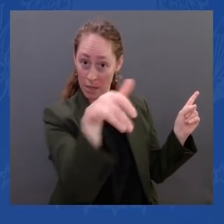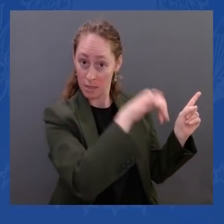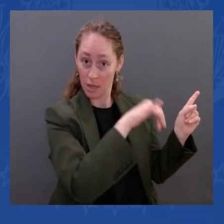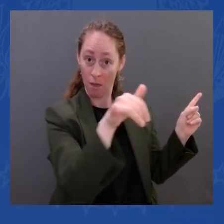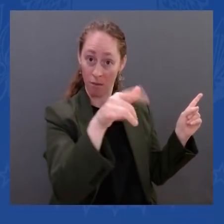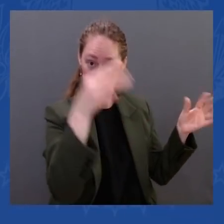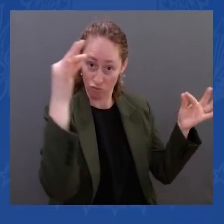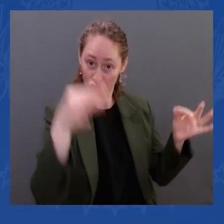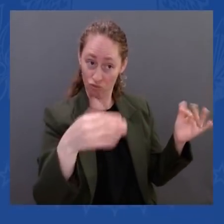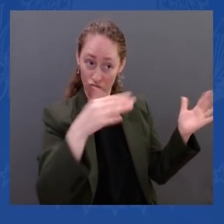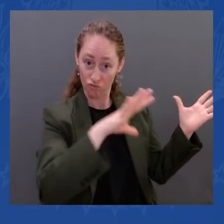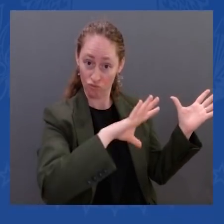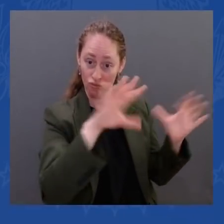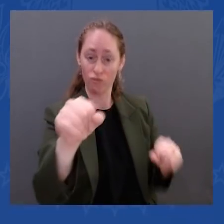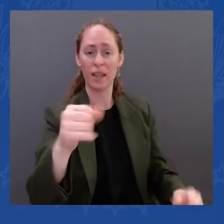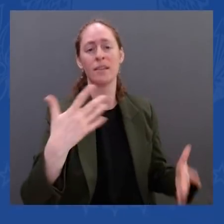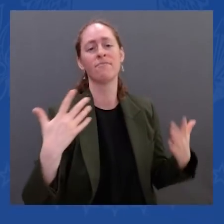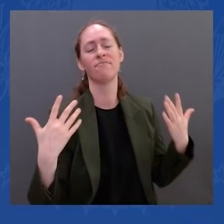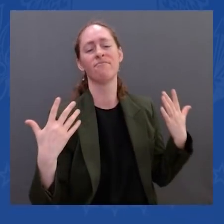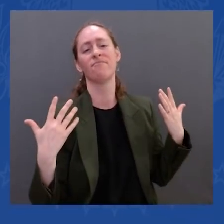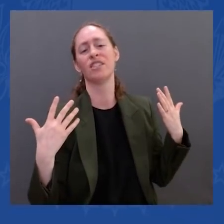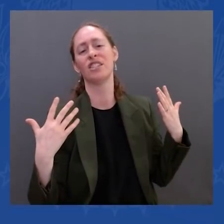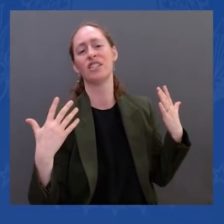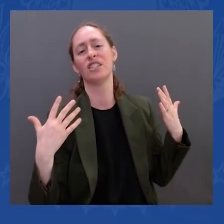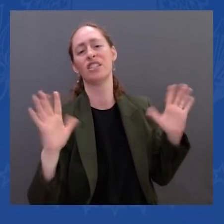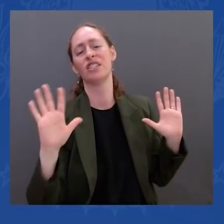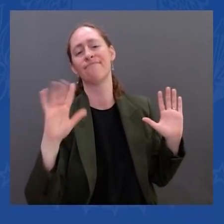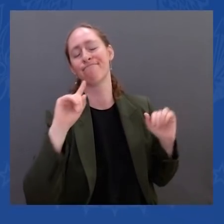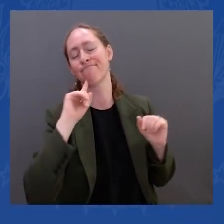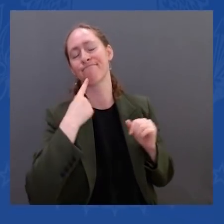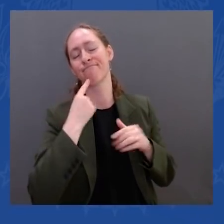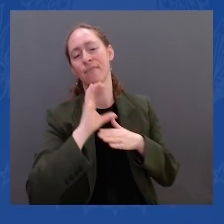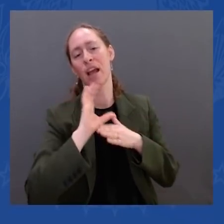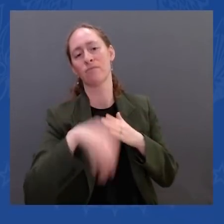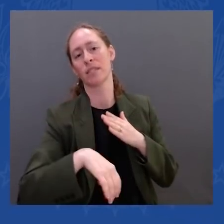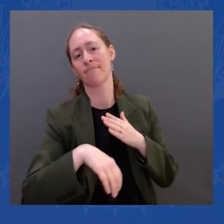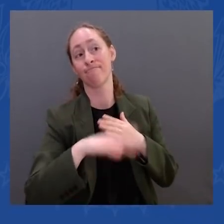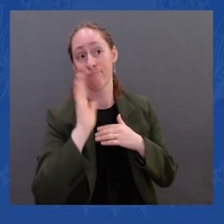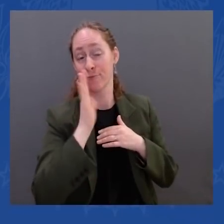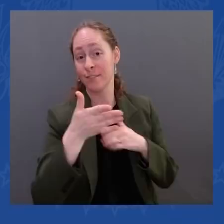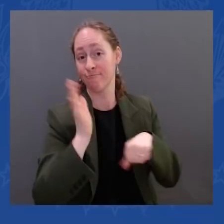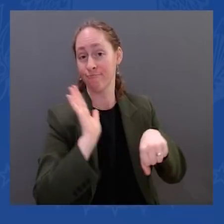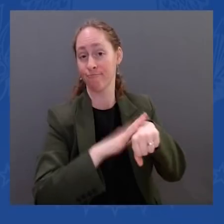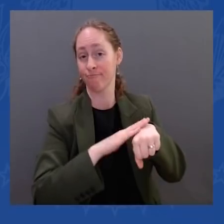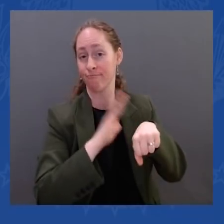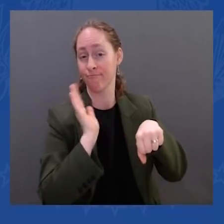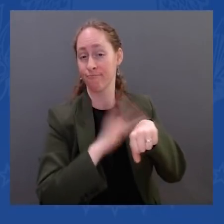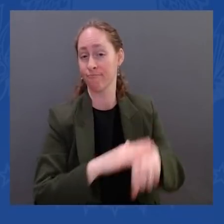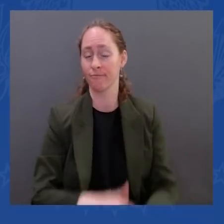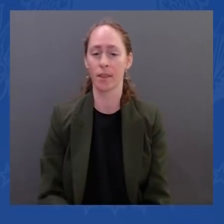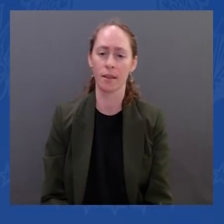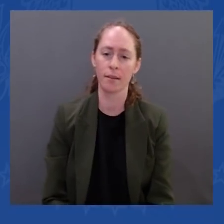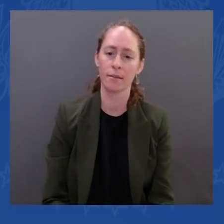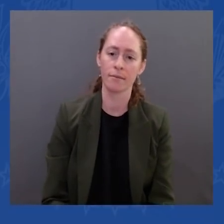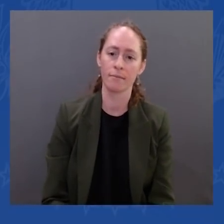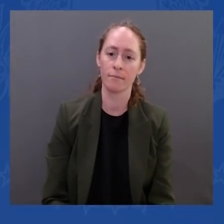in the Ukraine conflict militarily for obvious reasons. Are you willing to get involved militarily to defend Taiwan,